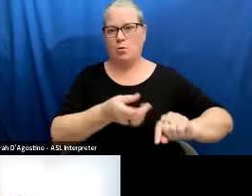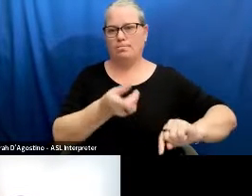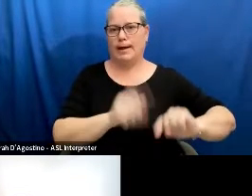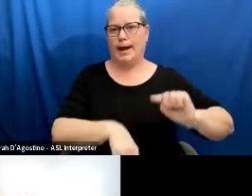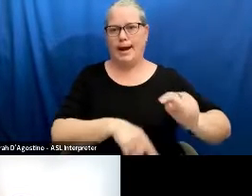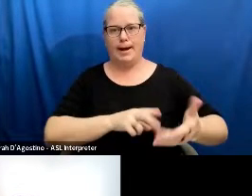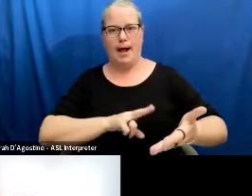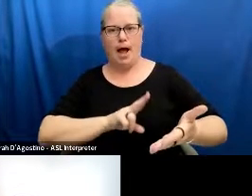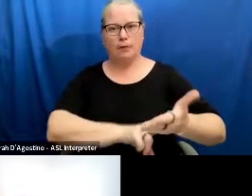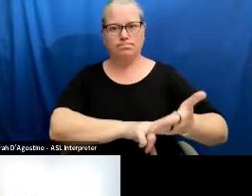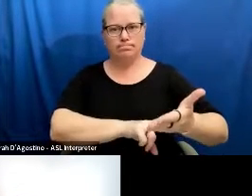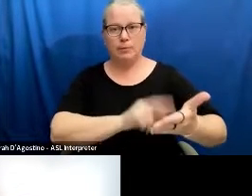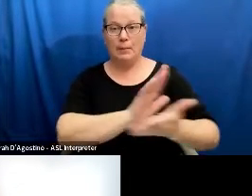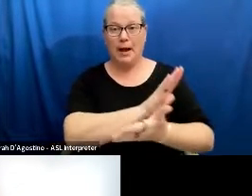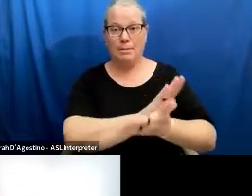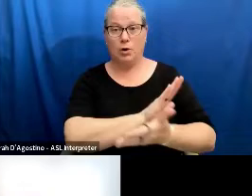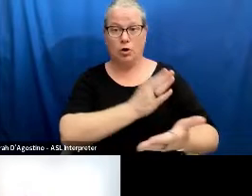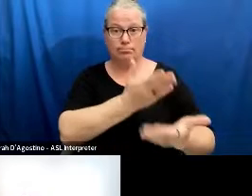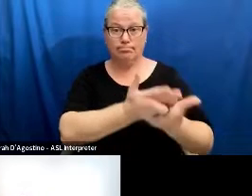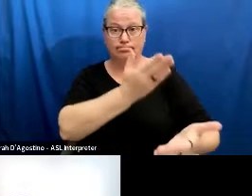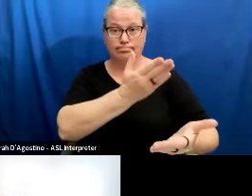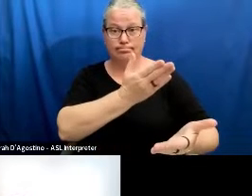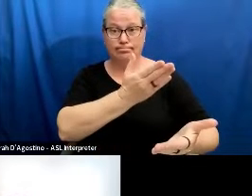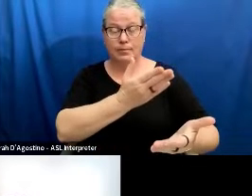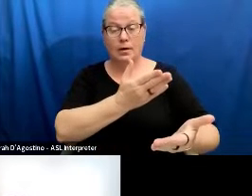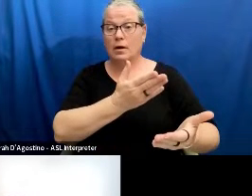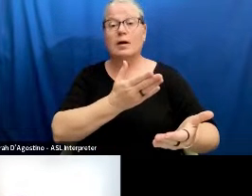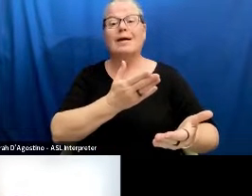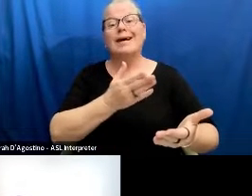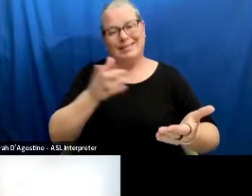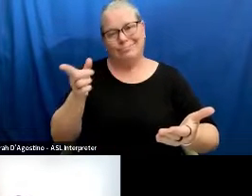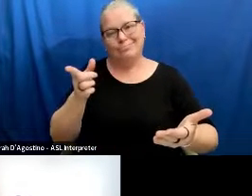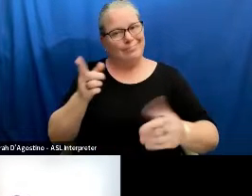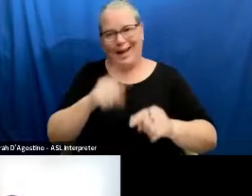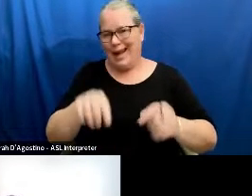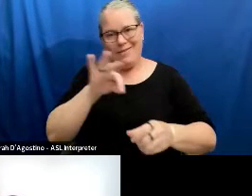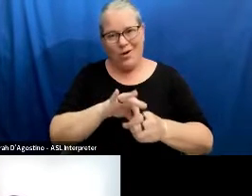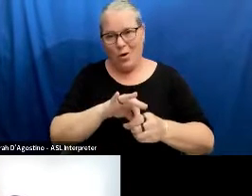a probate court judge a person with a guardian retains their right to vote